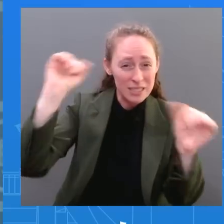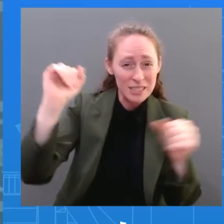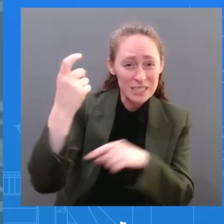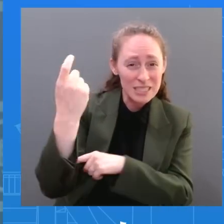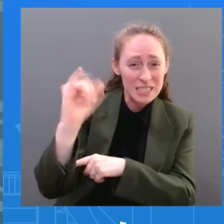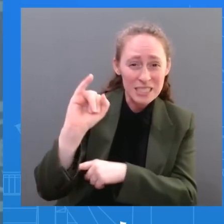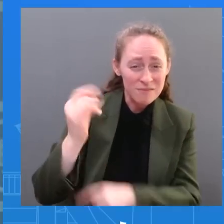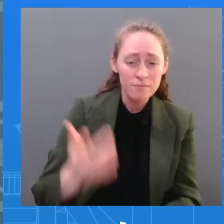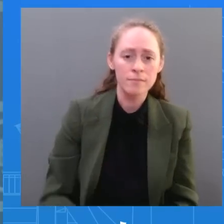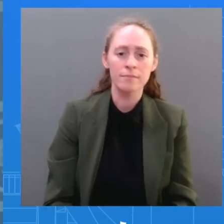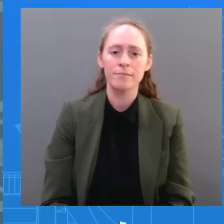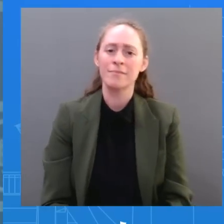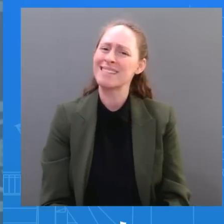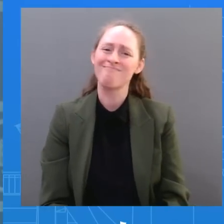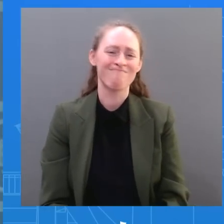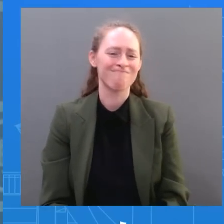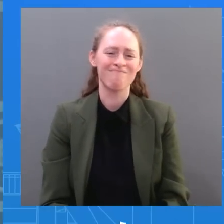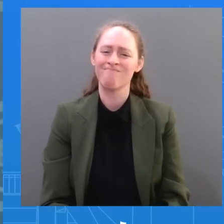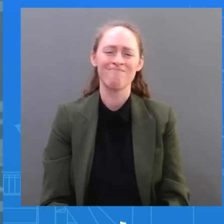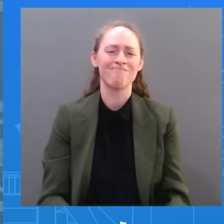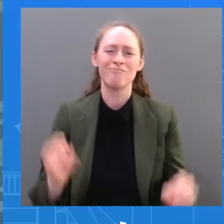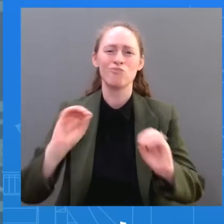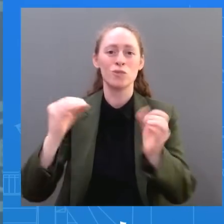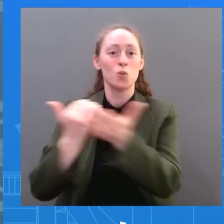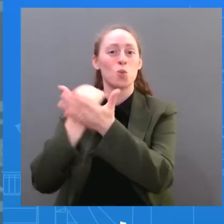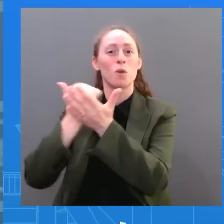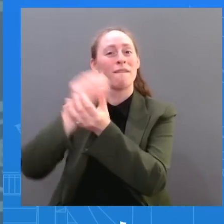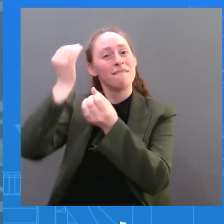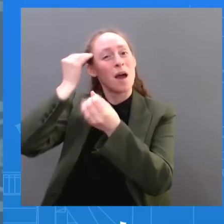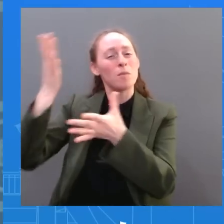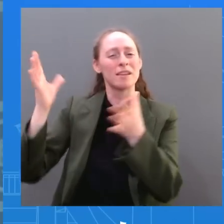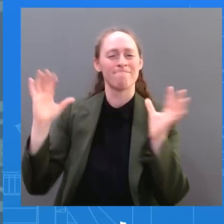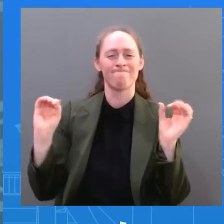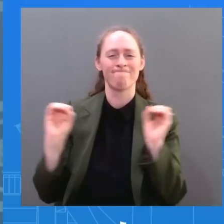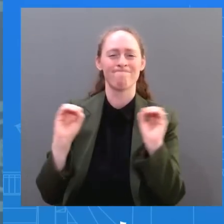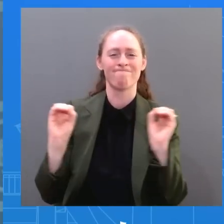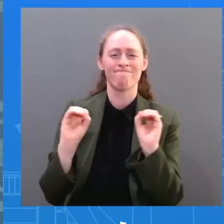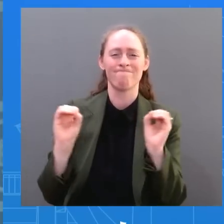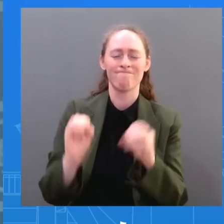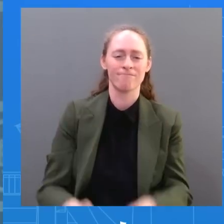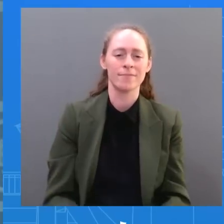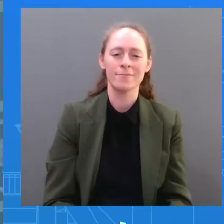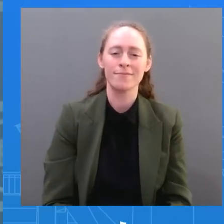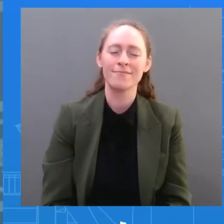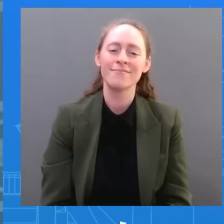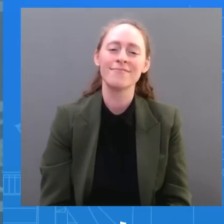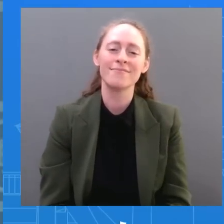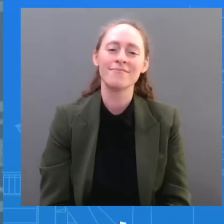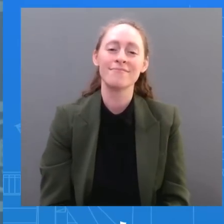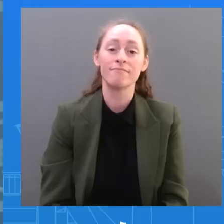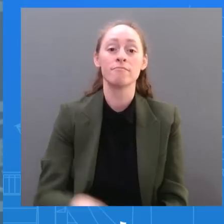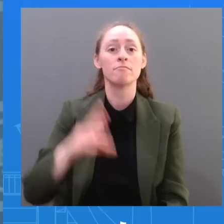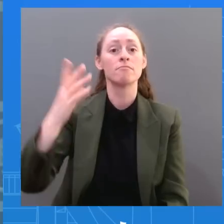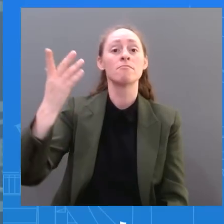As you know, the President and President Xi had a conversation back in March, and we continue to leave all communications lines